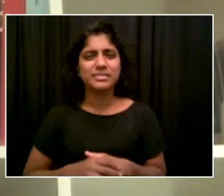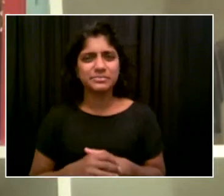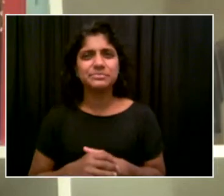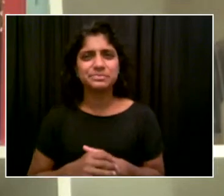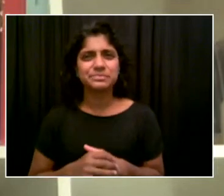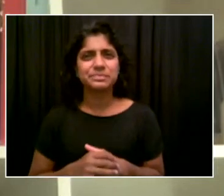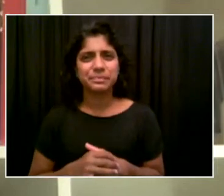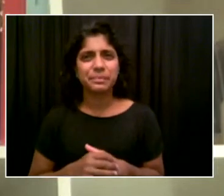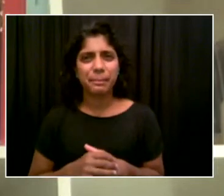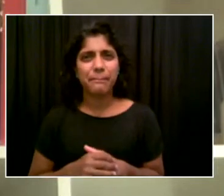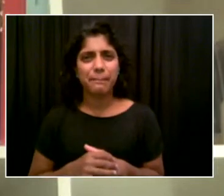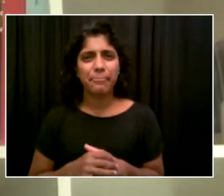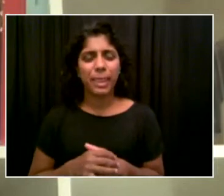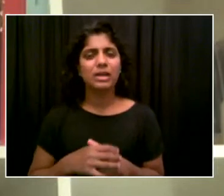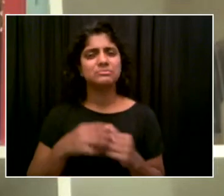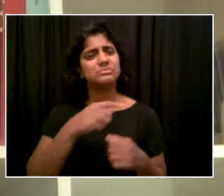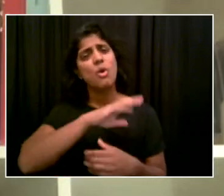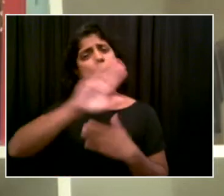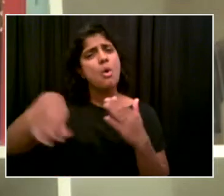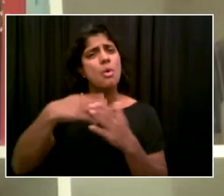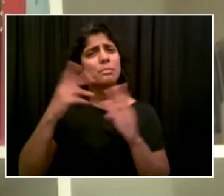WAYS ROCKAWAYS. SINCE THE